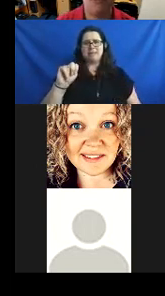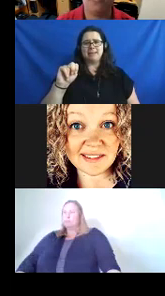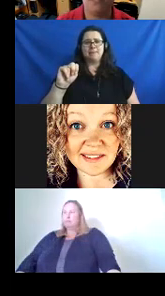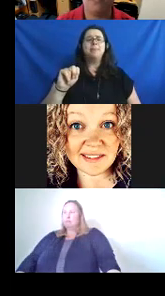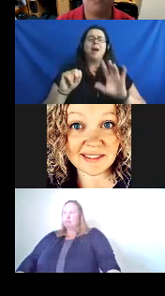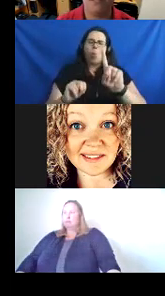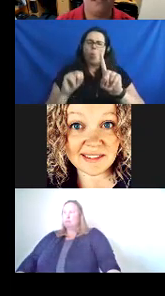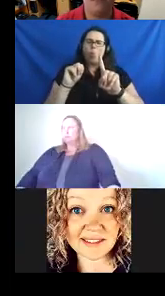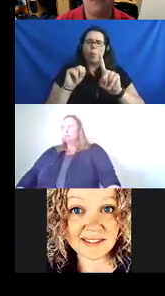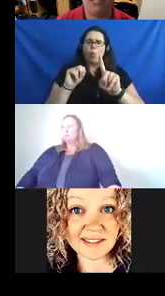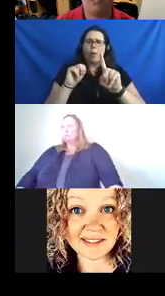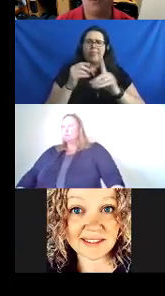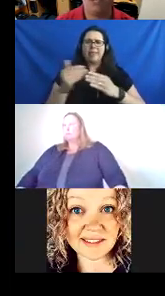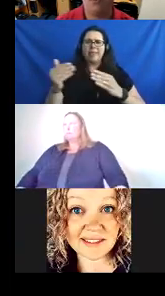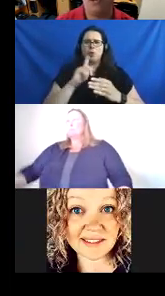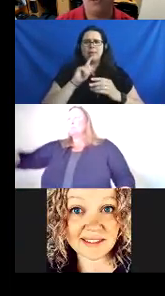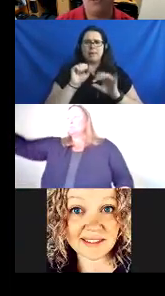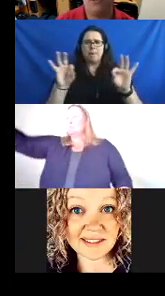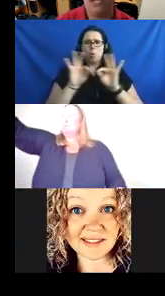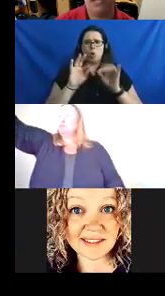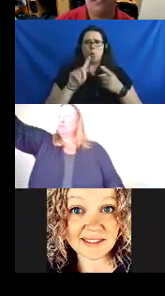ONE THING REALLY IMPORTANT WHEN YOU ARE LOOKING AT THESE